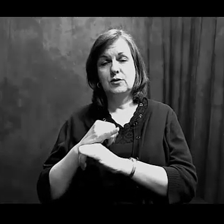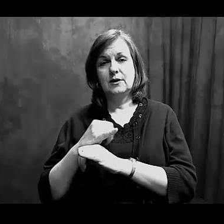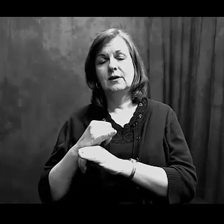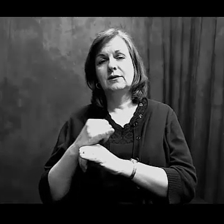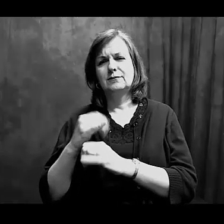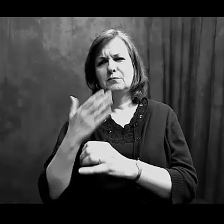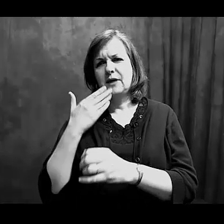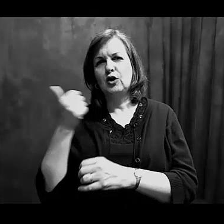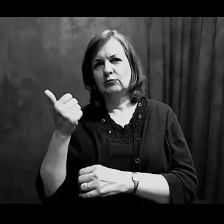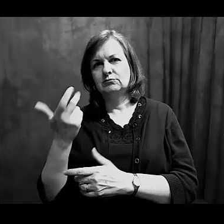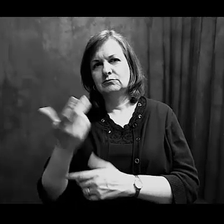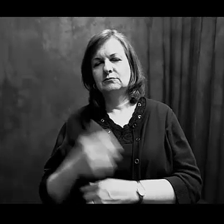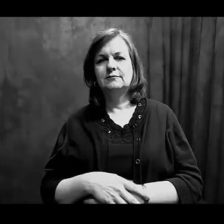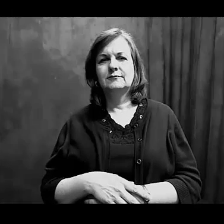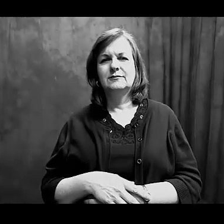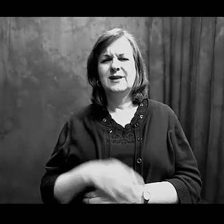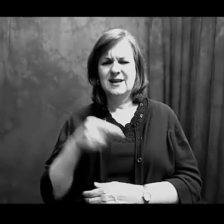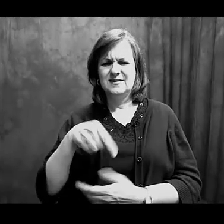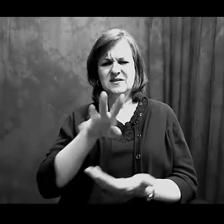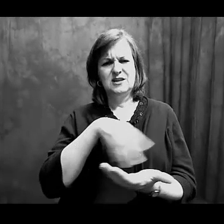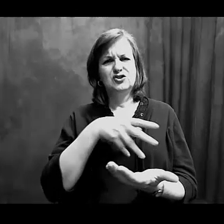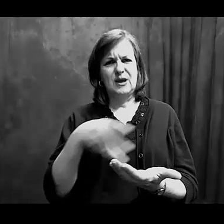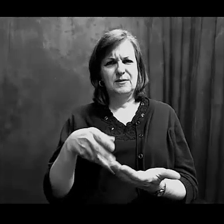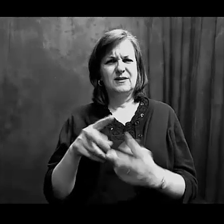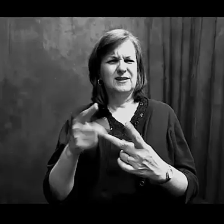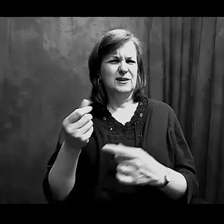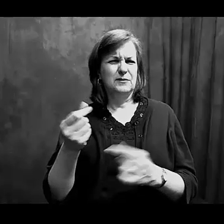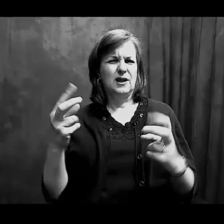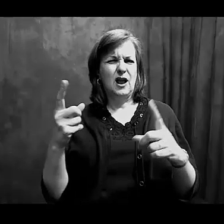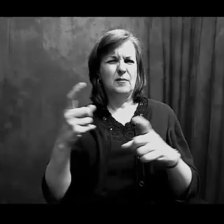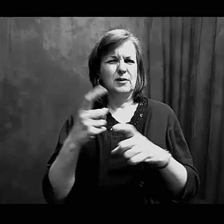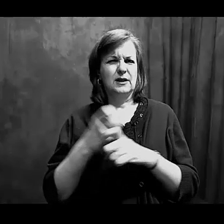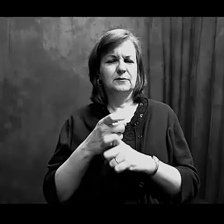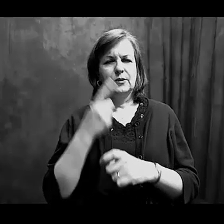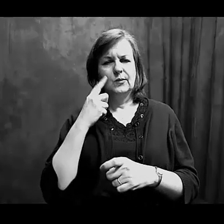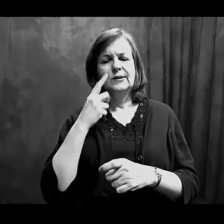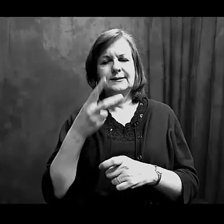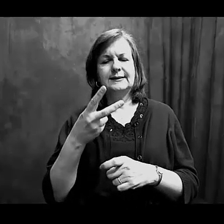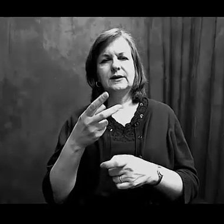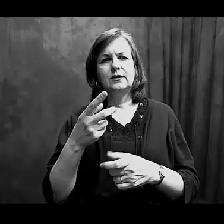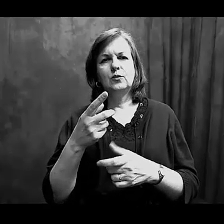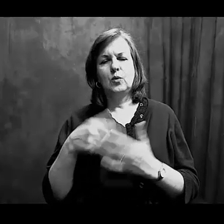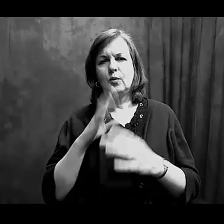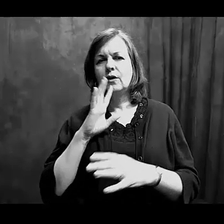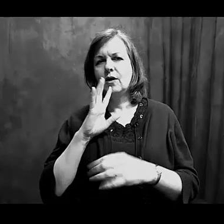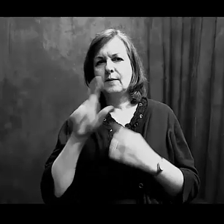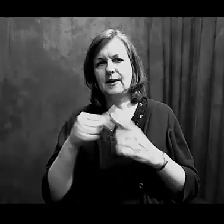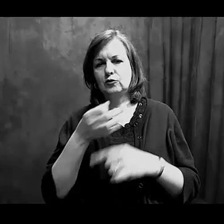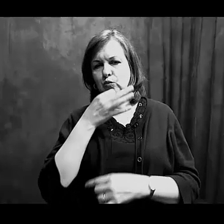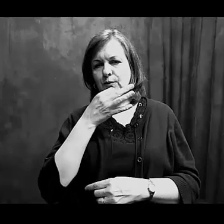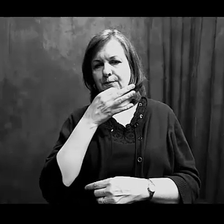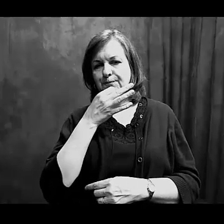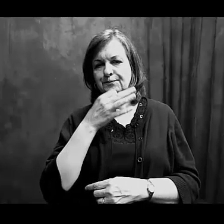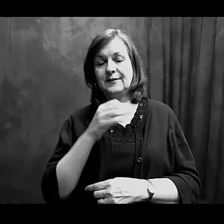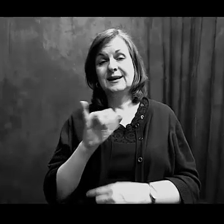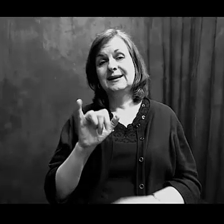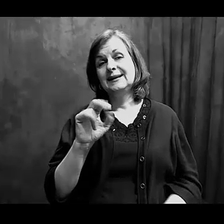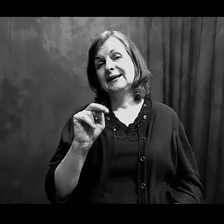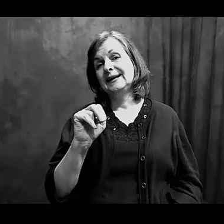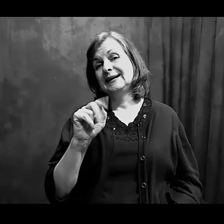this is a fairly complex table but I wanna show you just very briefly where we're going with this discussion so inmate immunity we need